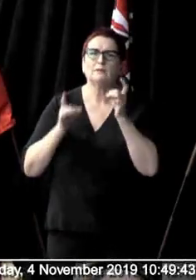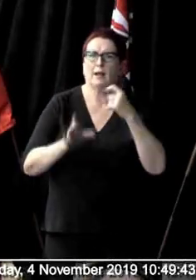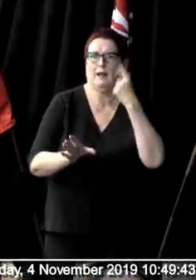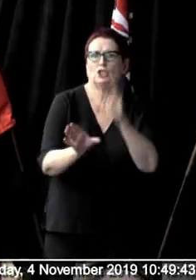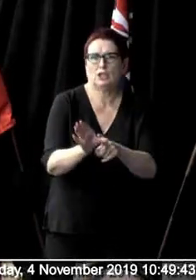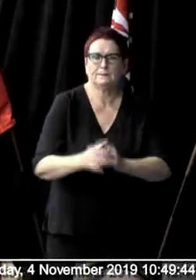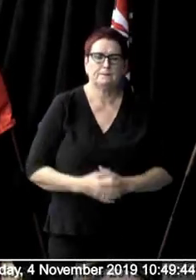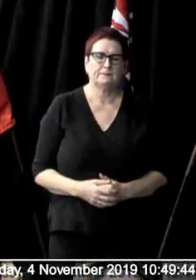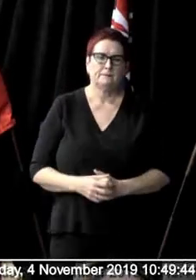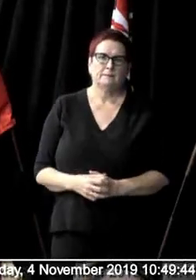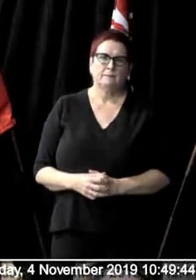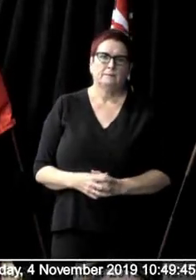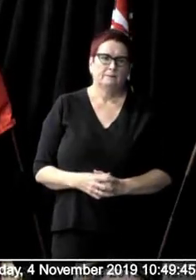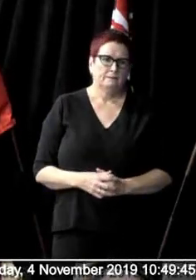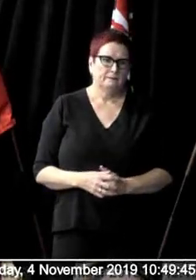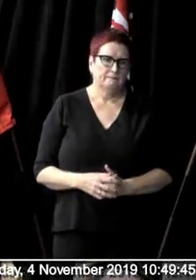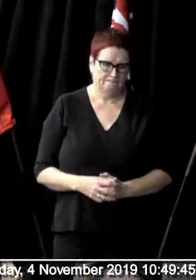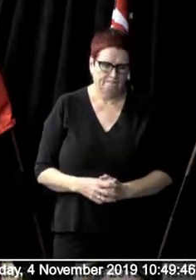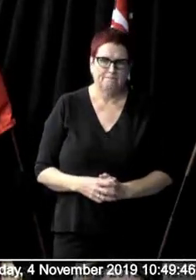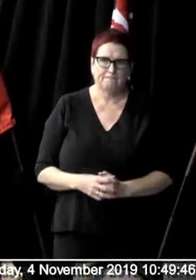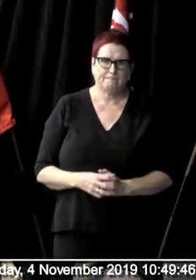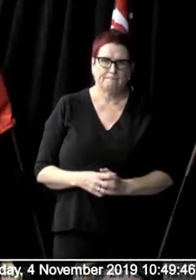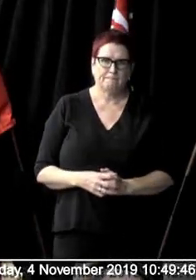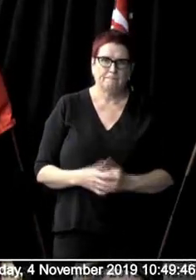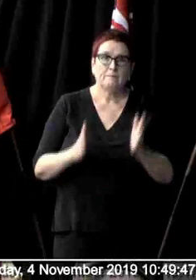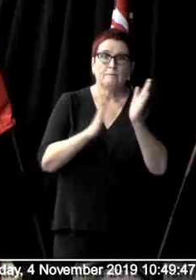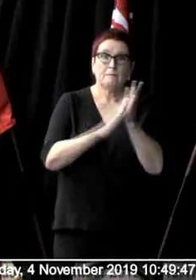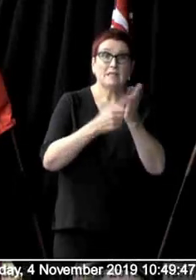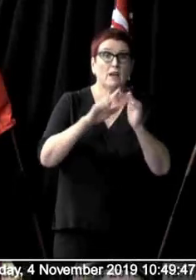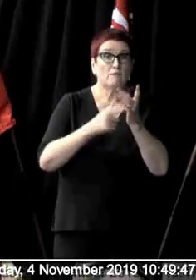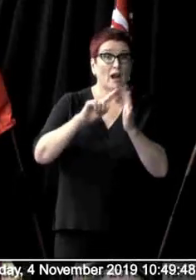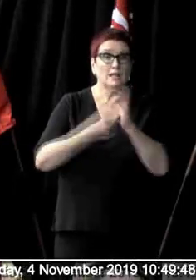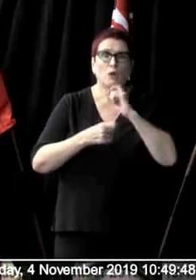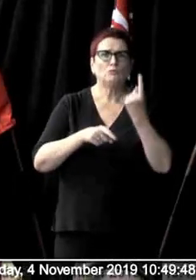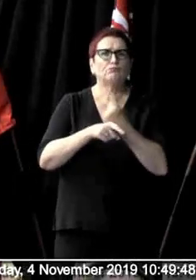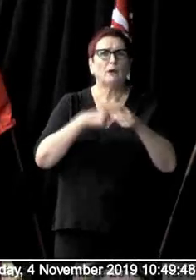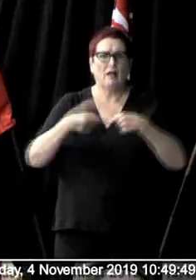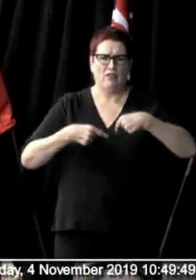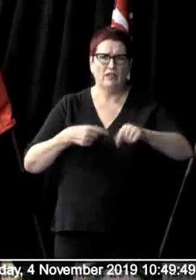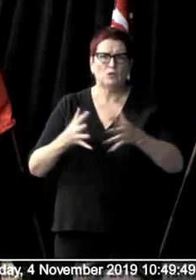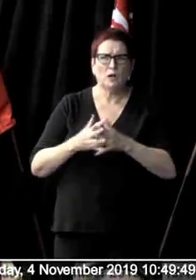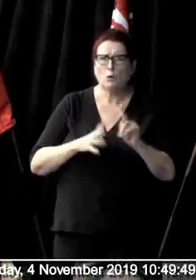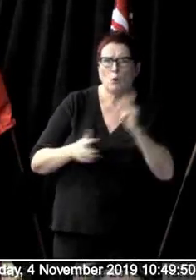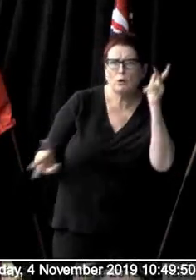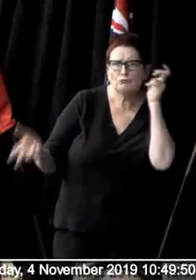Shortly, my learned friend Mr Fraser will outline the evidence which you will hear this week in the course of these four days of public hearing.